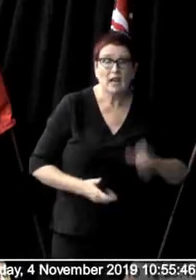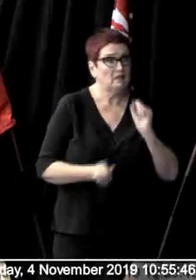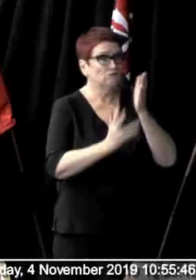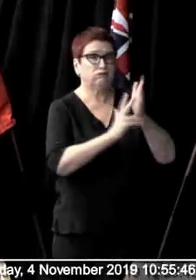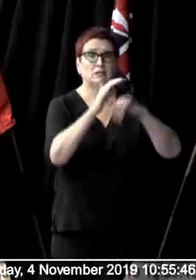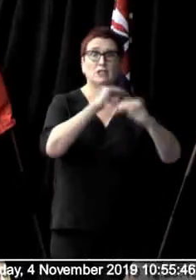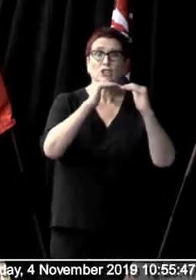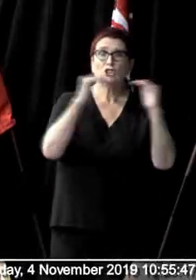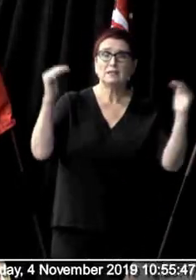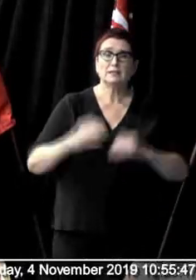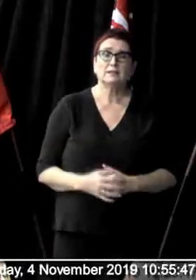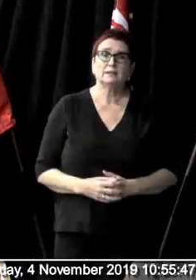Education sets the scene.